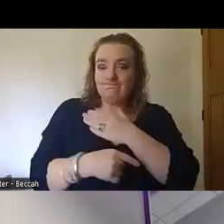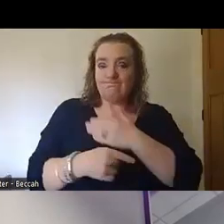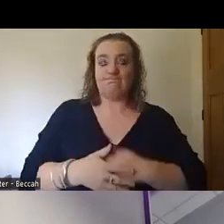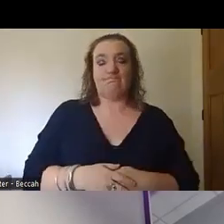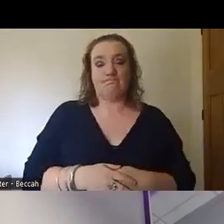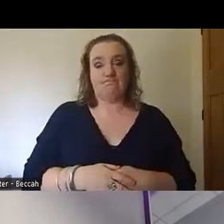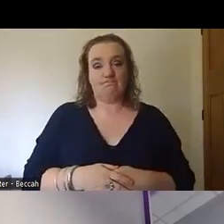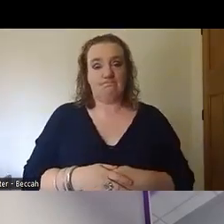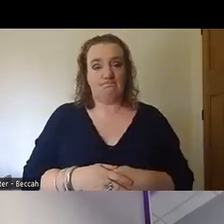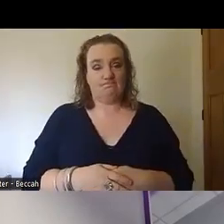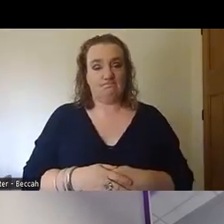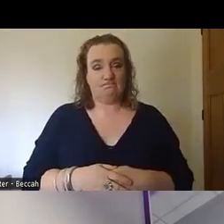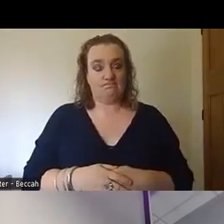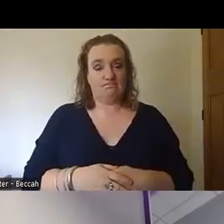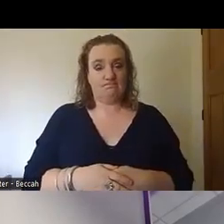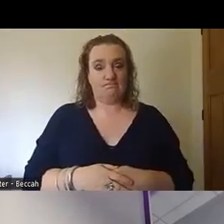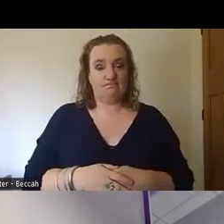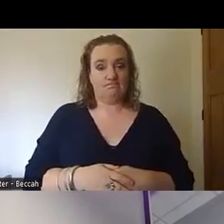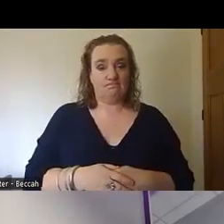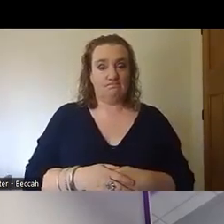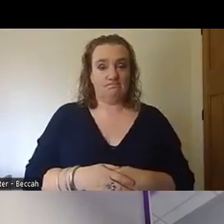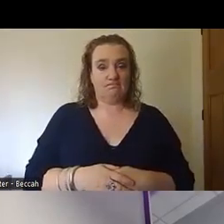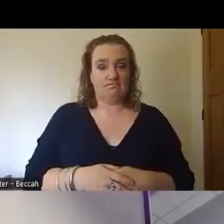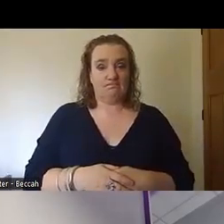Just going to change the slide.